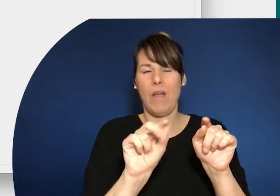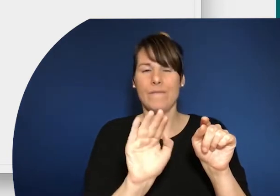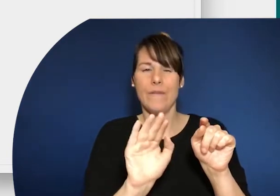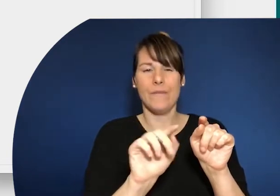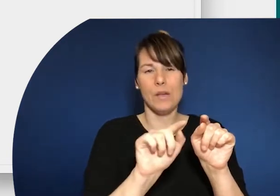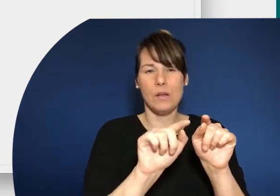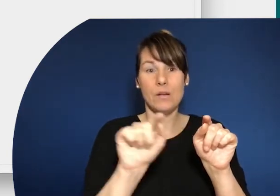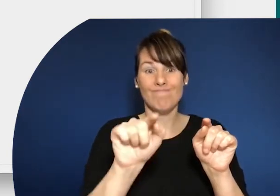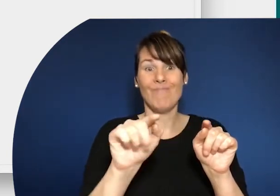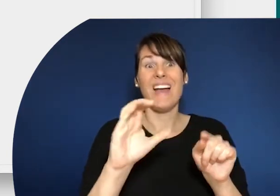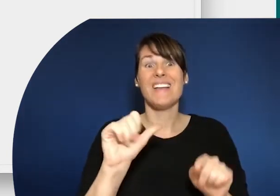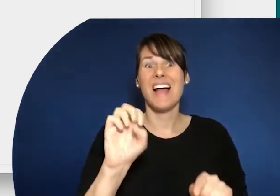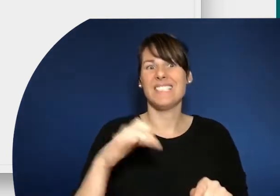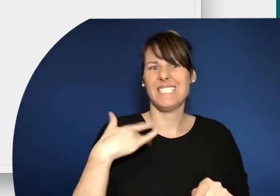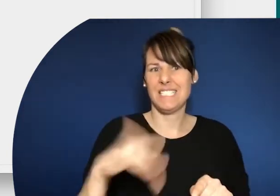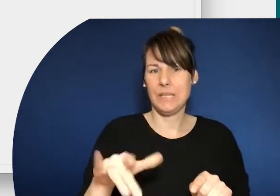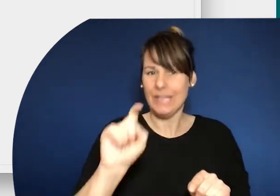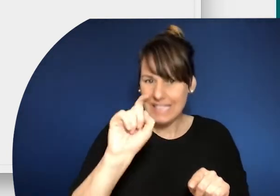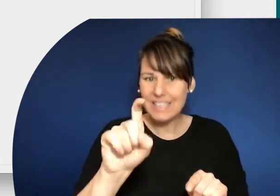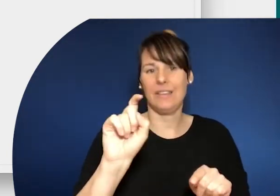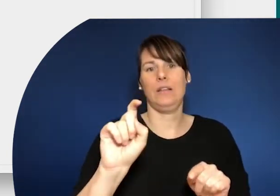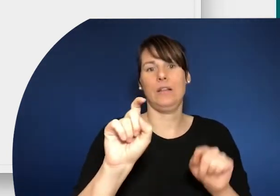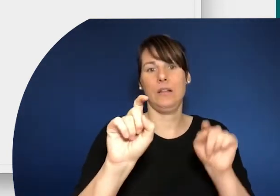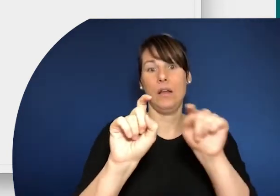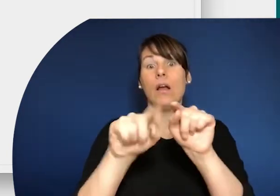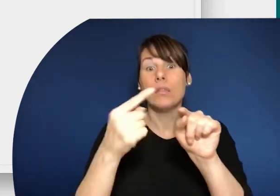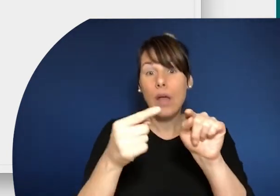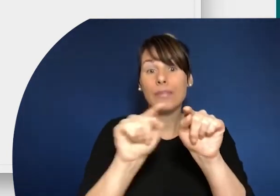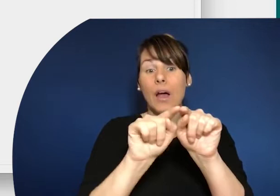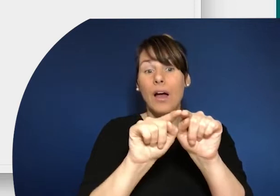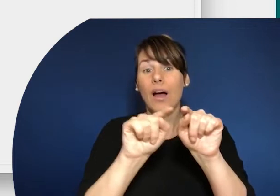And I can choose the option. case sensitive. OK.